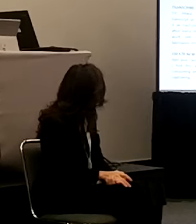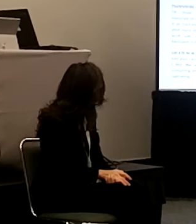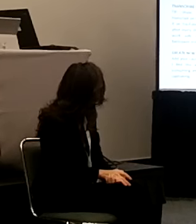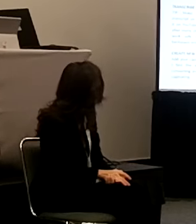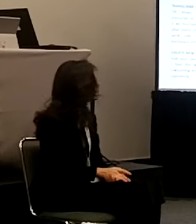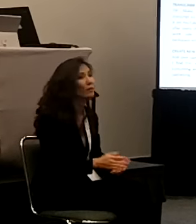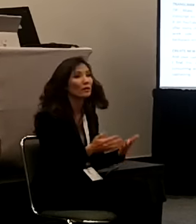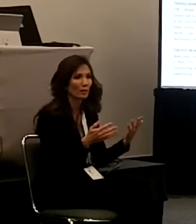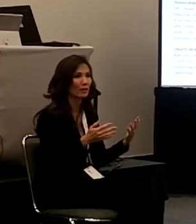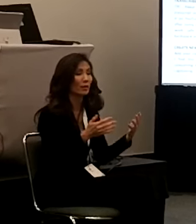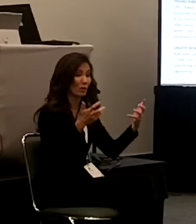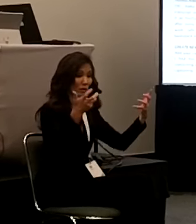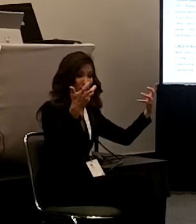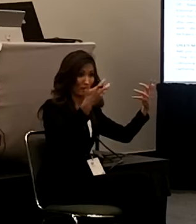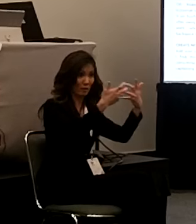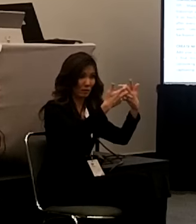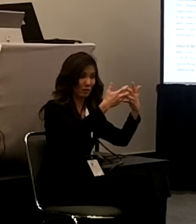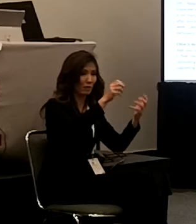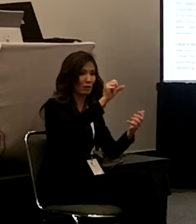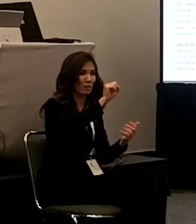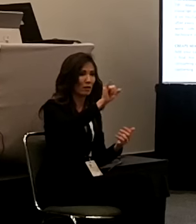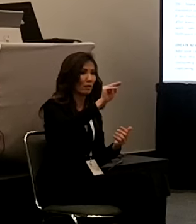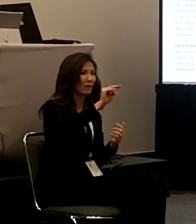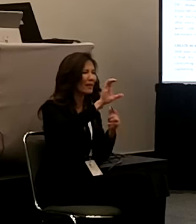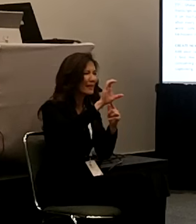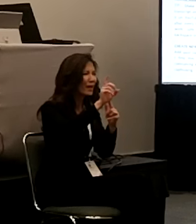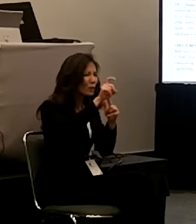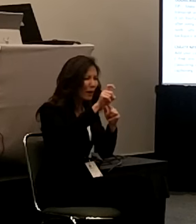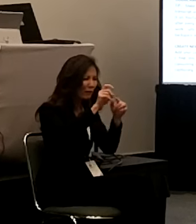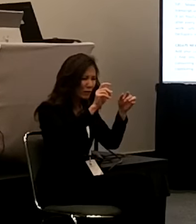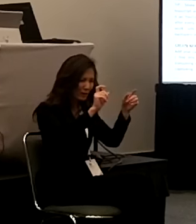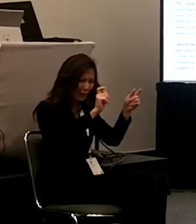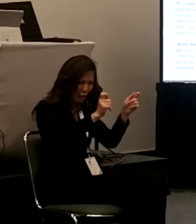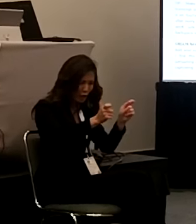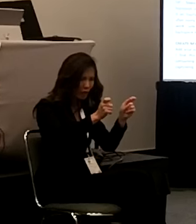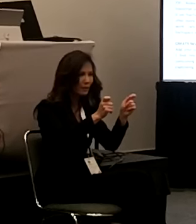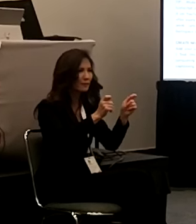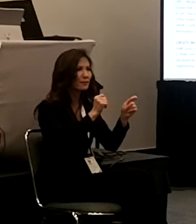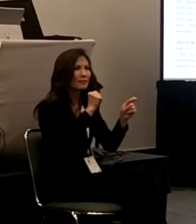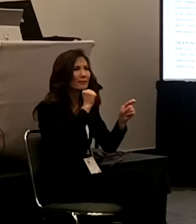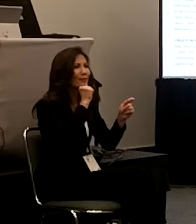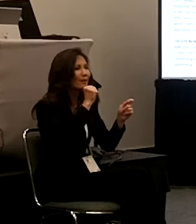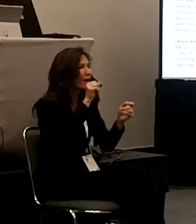After you sync it, you do have to line it up a little bit because it's not always perfect.